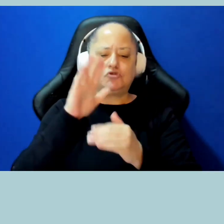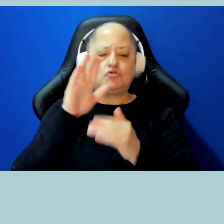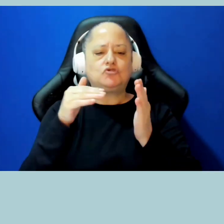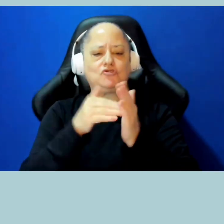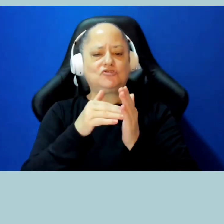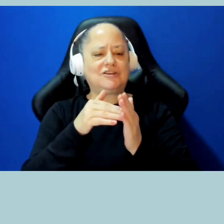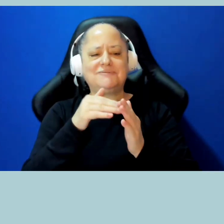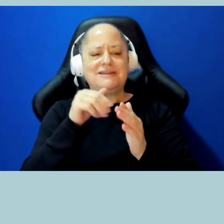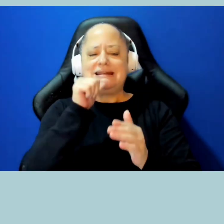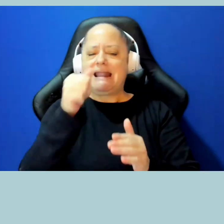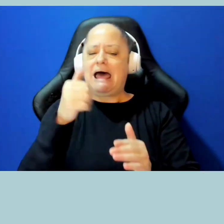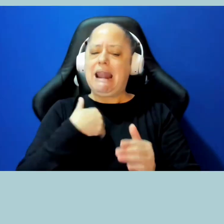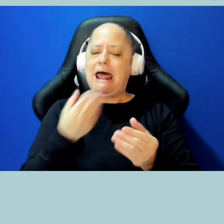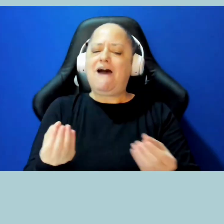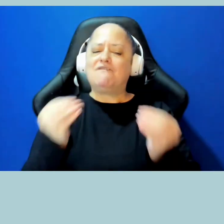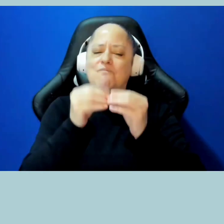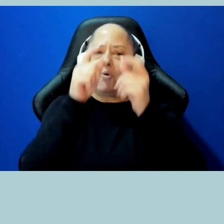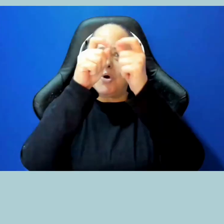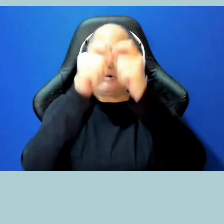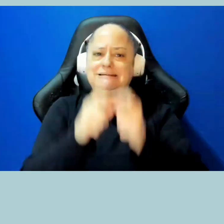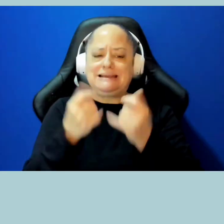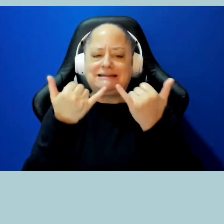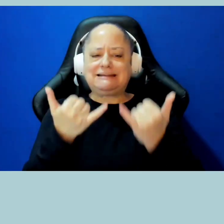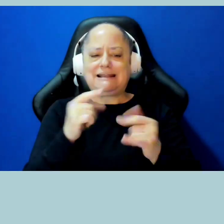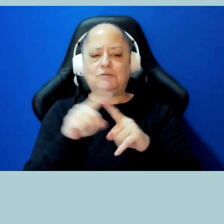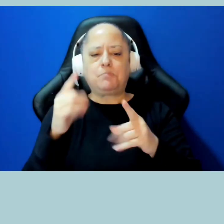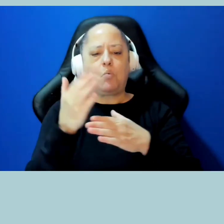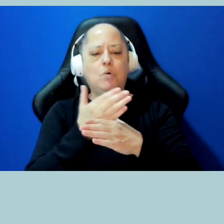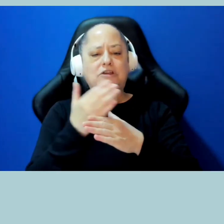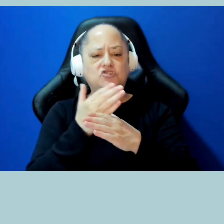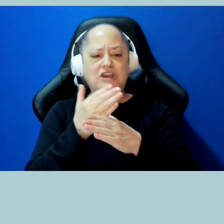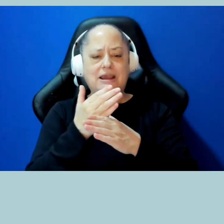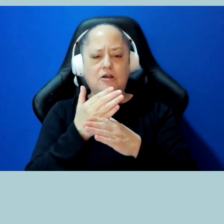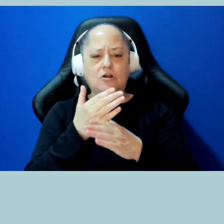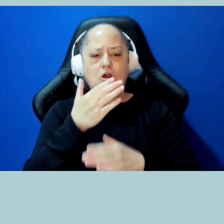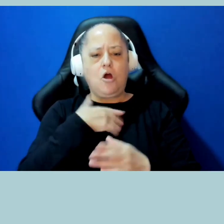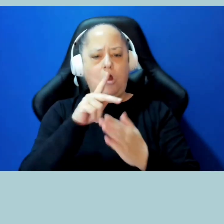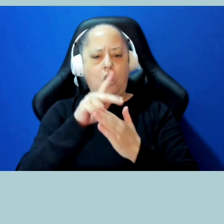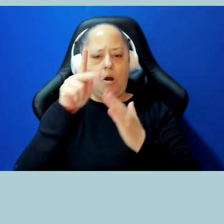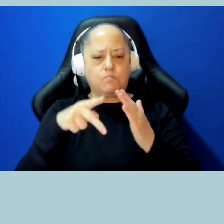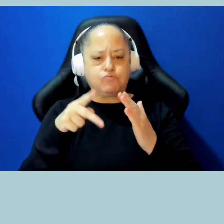details at this point but as you know we share kind of our programs we're implementing and activities